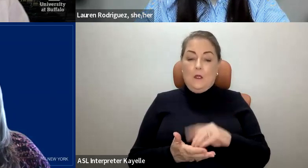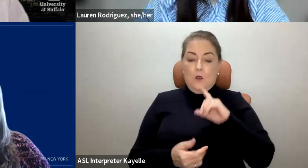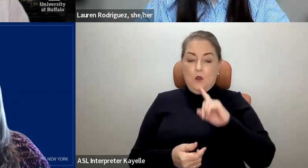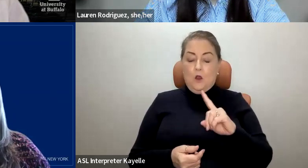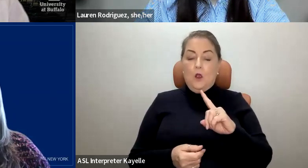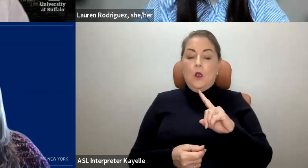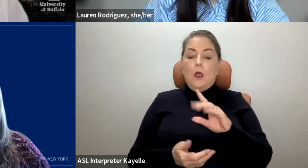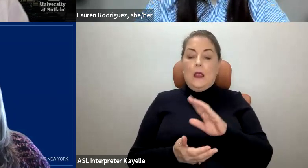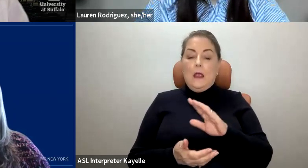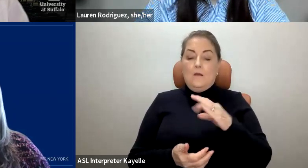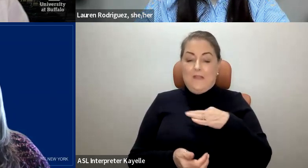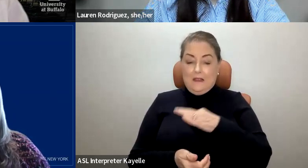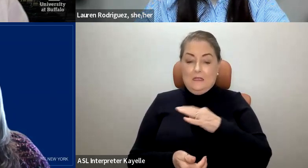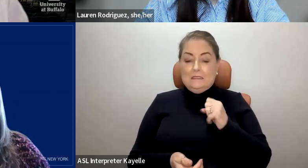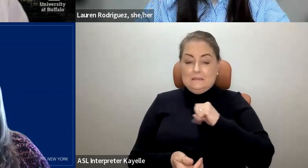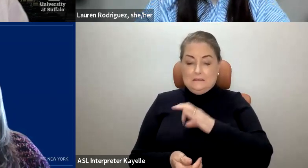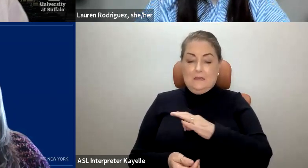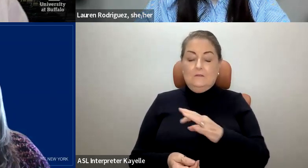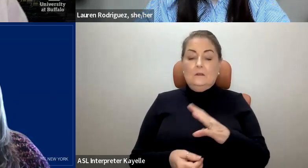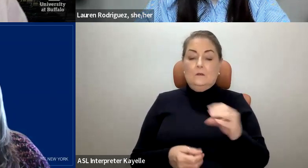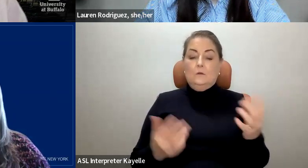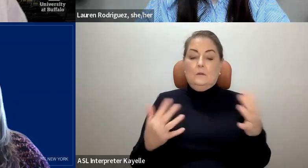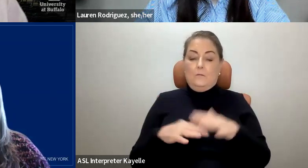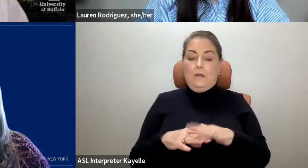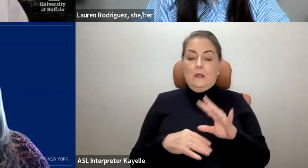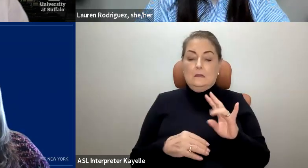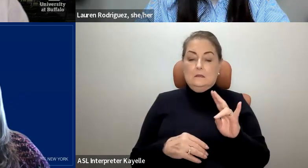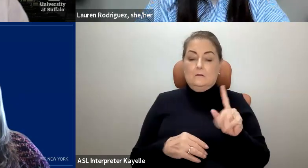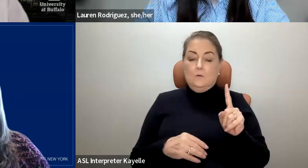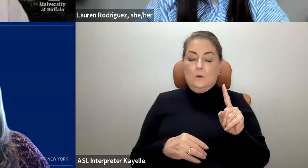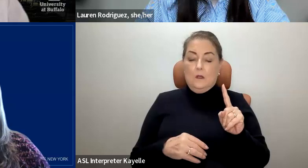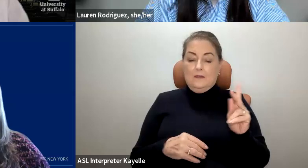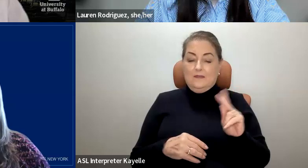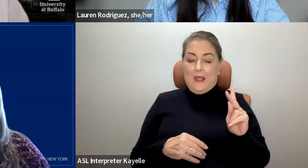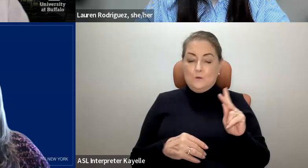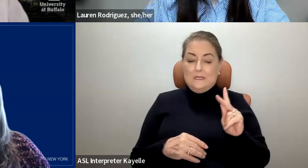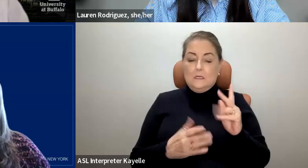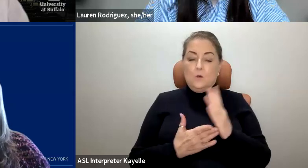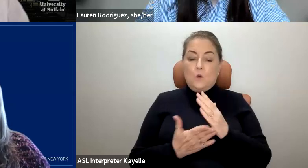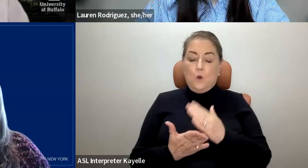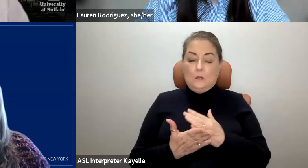have migrated 71,000 courses, to sorry 71,000 courses migrated